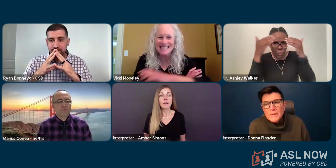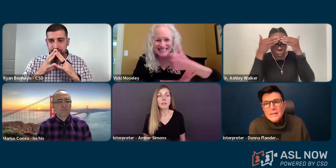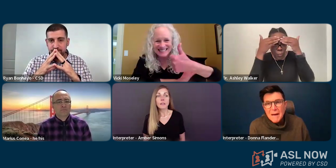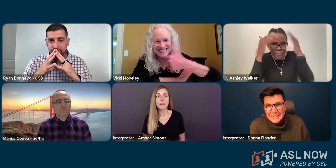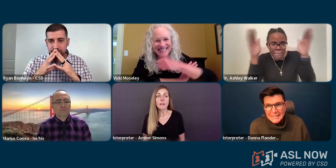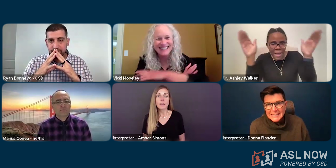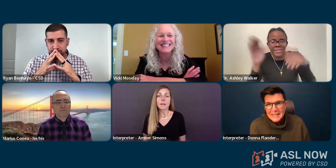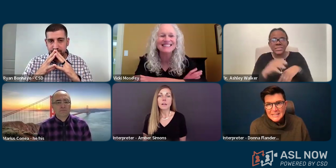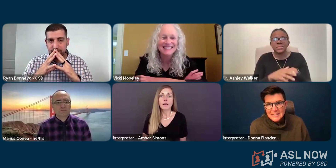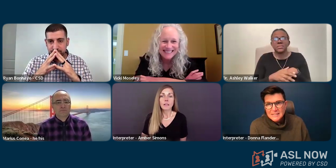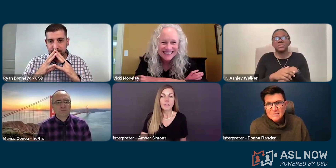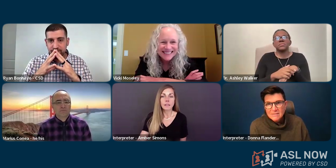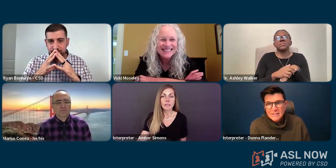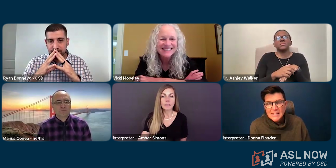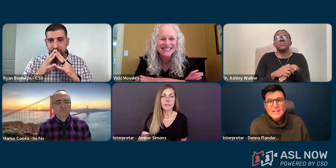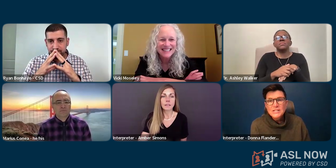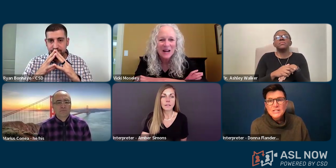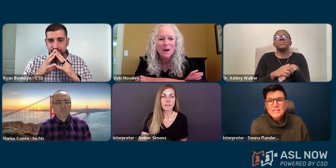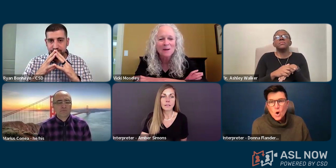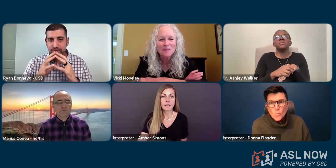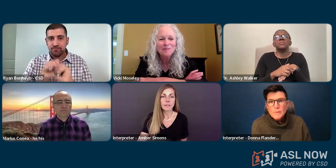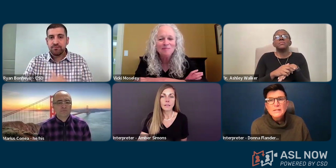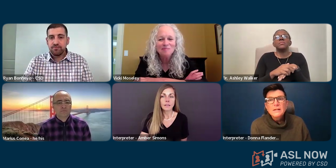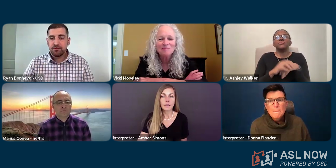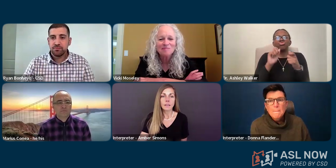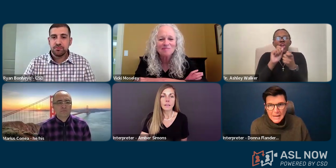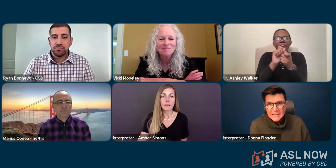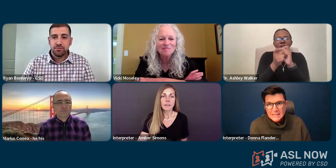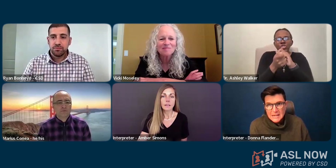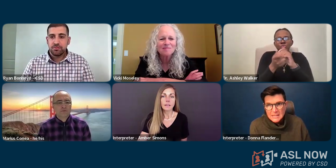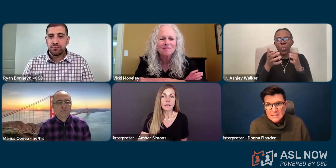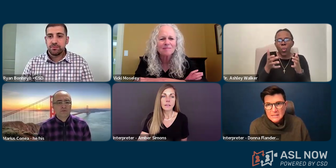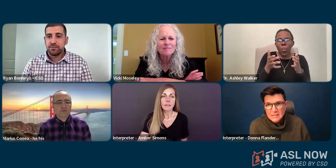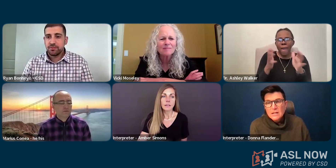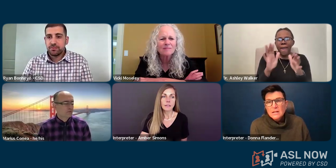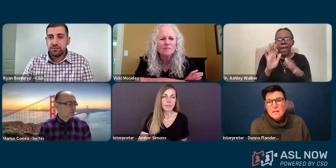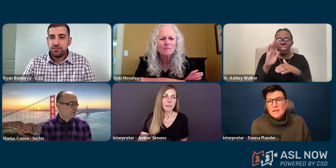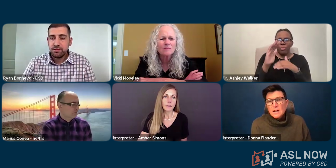Open mindedness. Can I just say open mindedness,